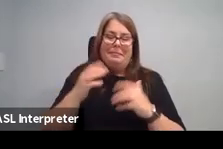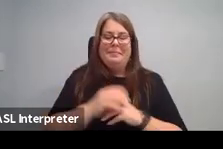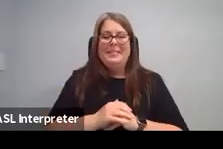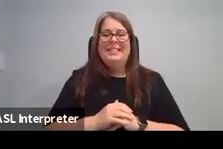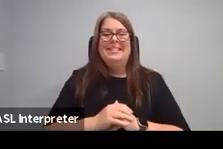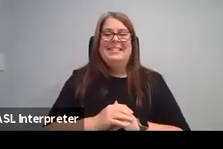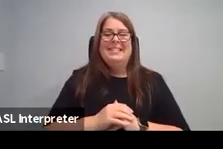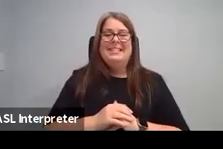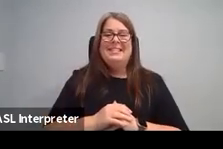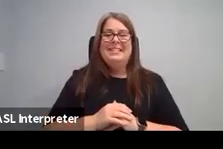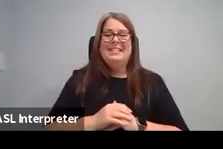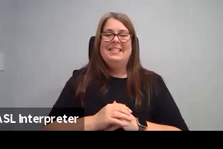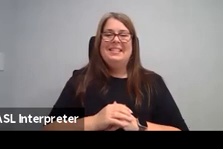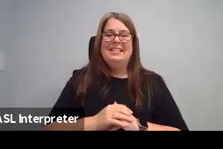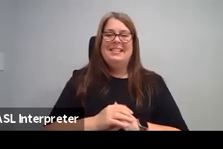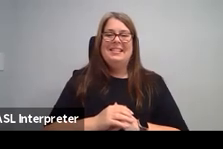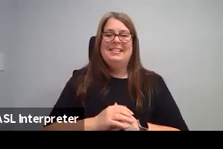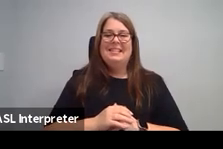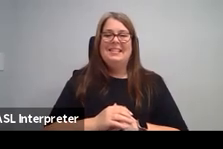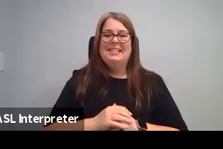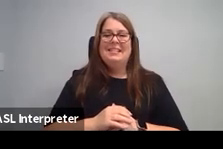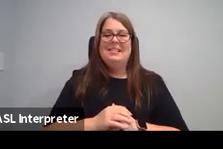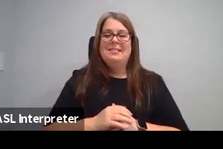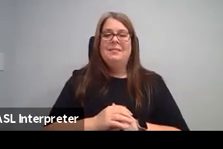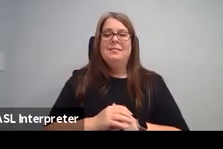Jewyl Alderson Clarke, SDCOE: Um, alright, so as we go through here.